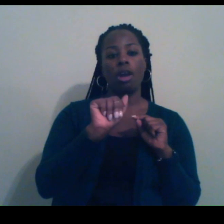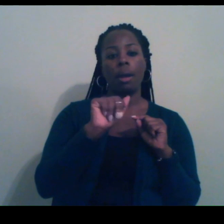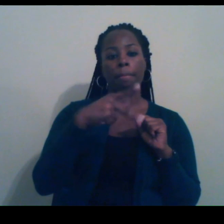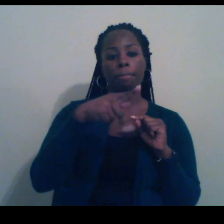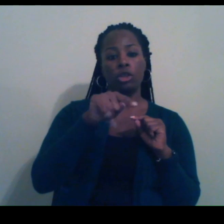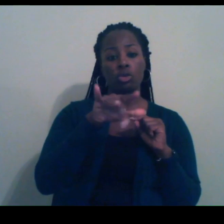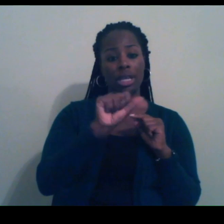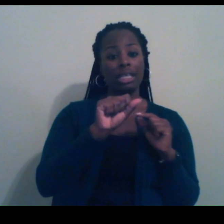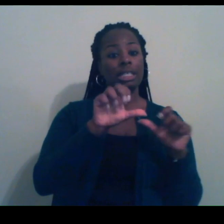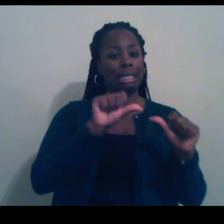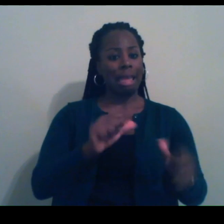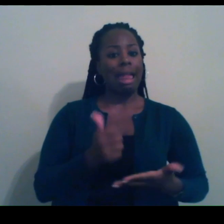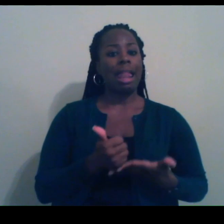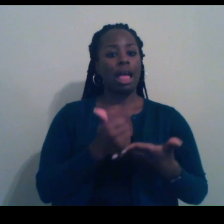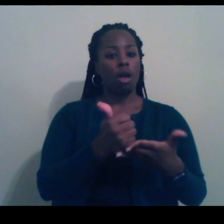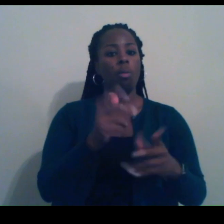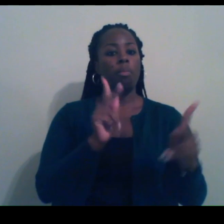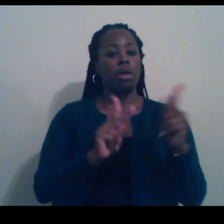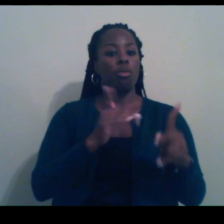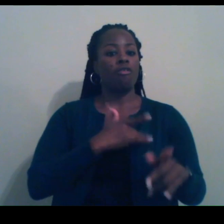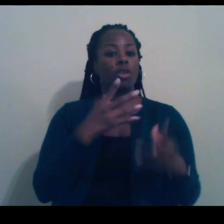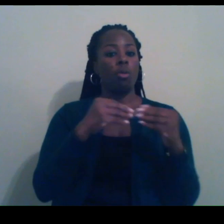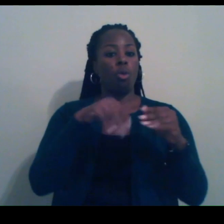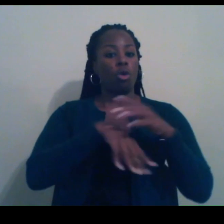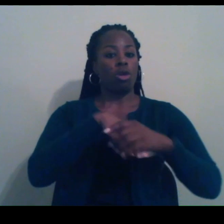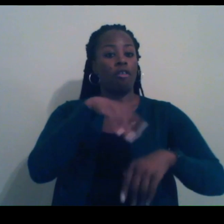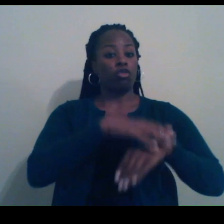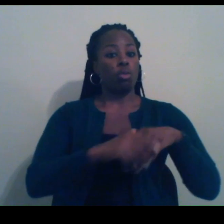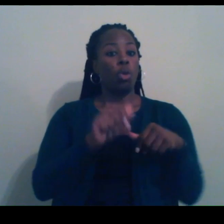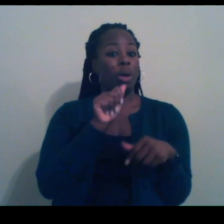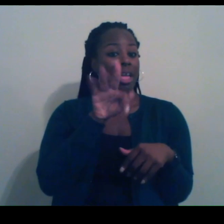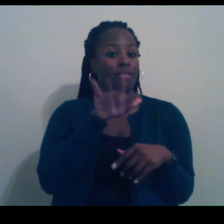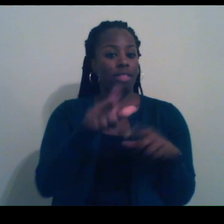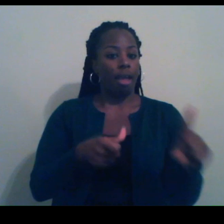could literally be available by this summer or early fall the most